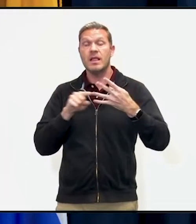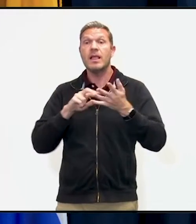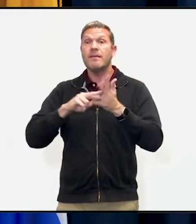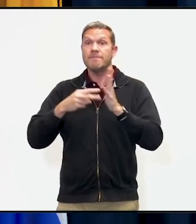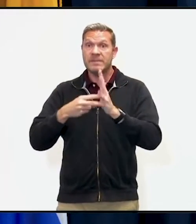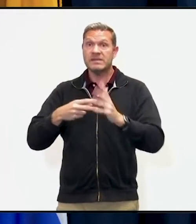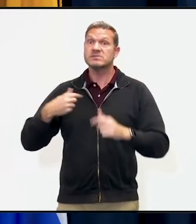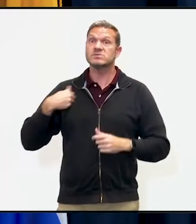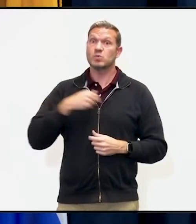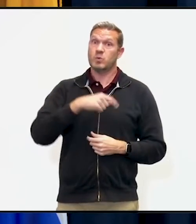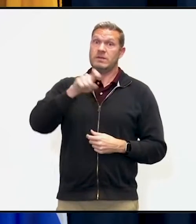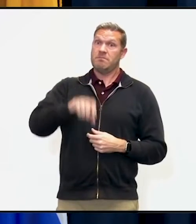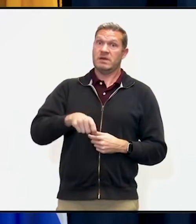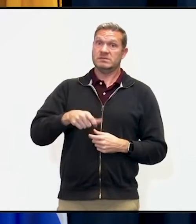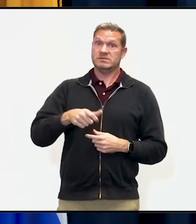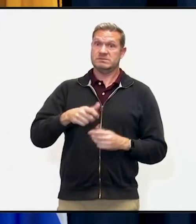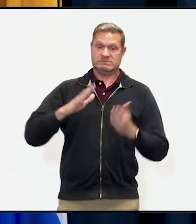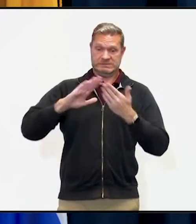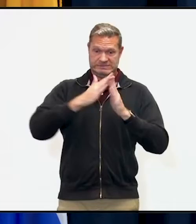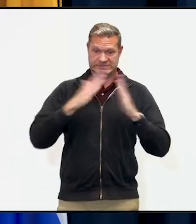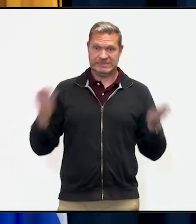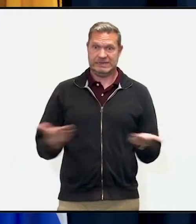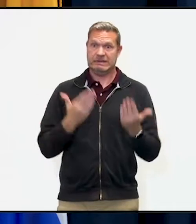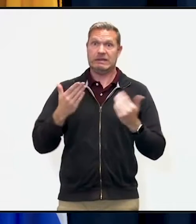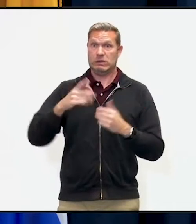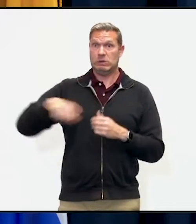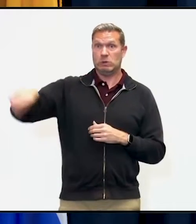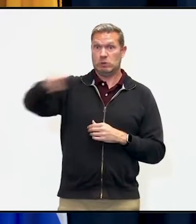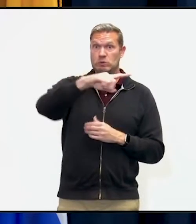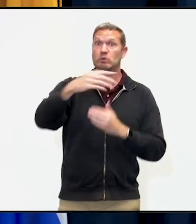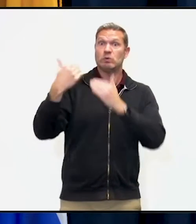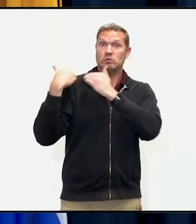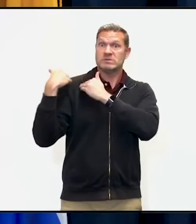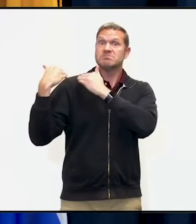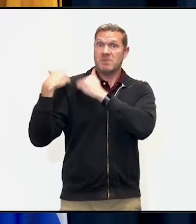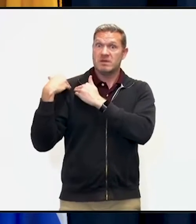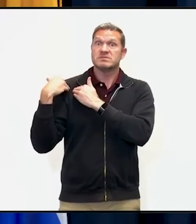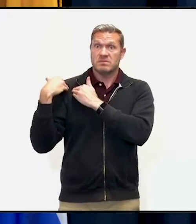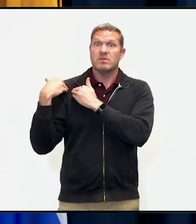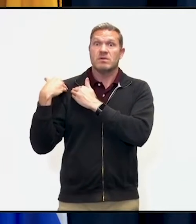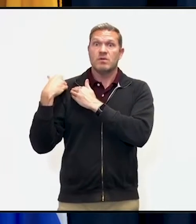we are opening maybe a couple of days before other jurisdictions.